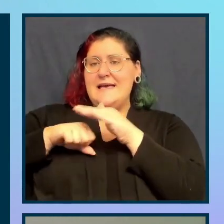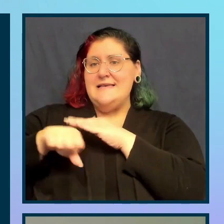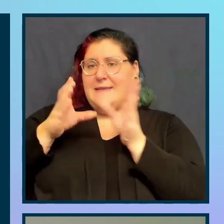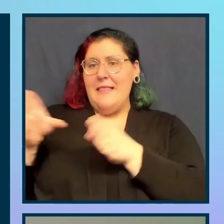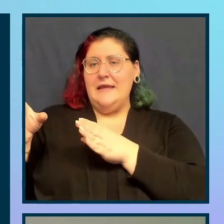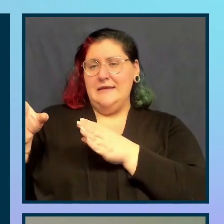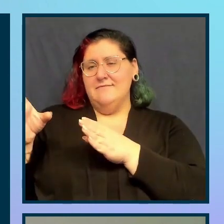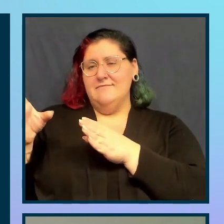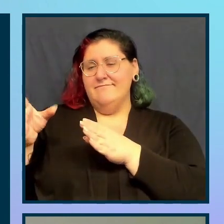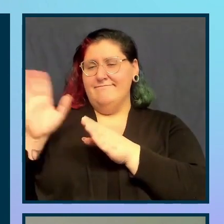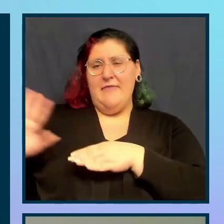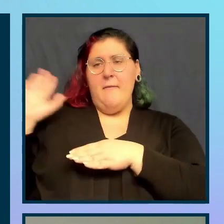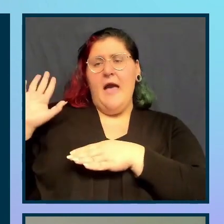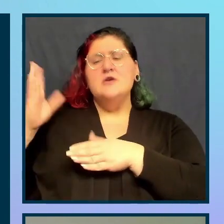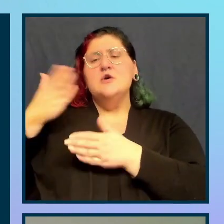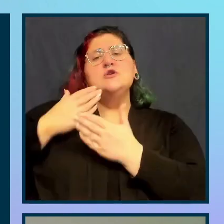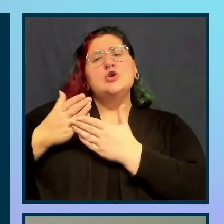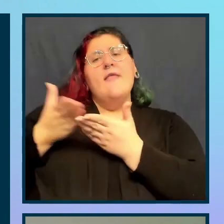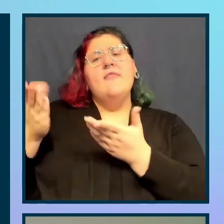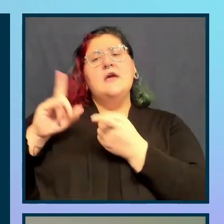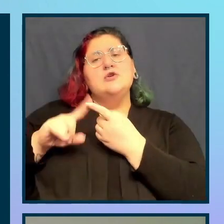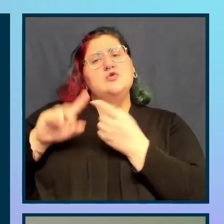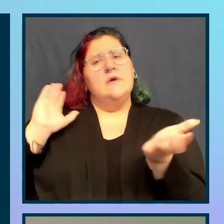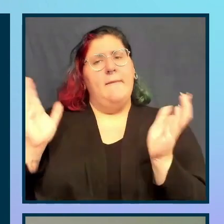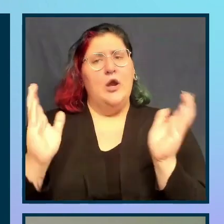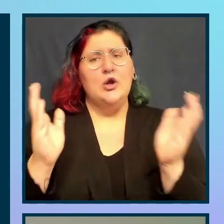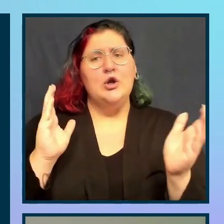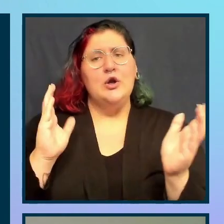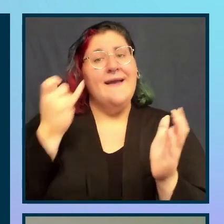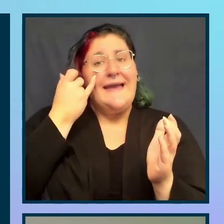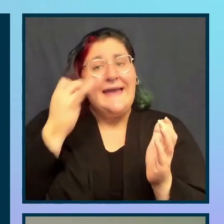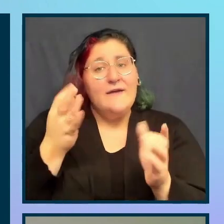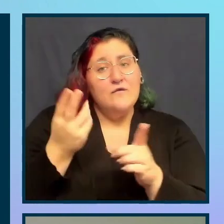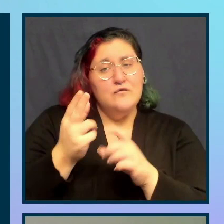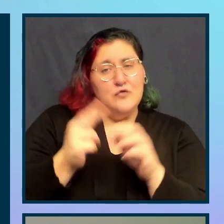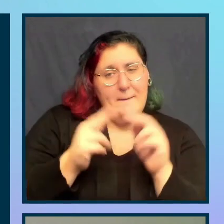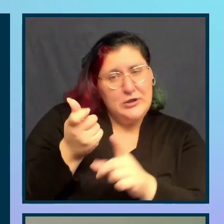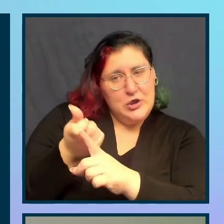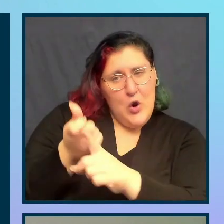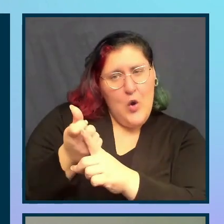if you are maybe building your own combobox. It's nice to see like, "How did this person in this library build it in the past?"